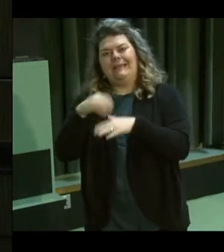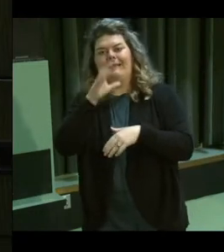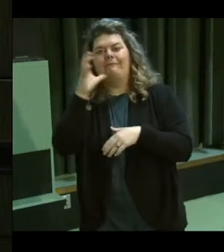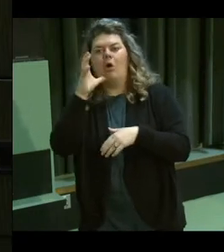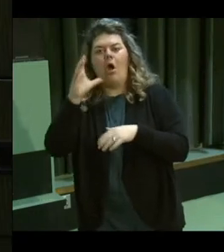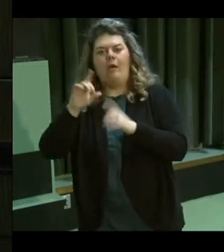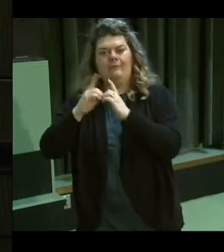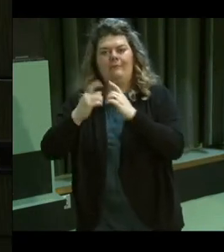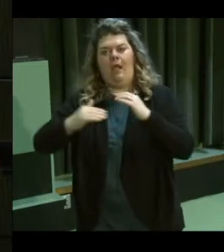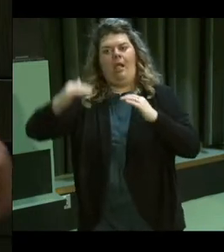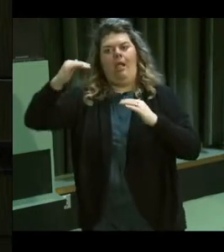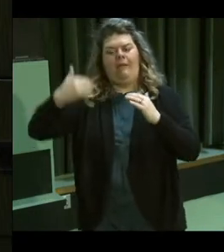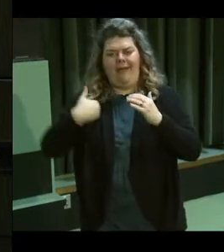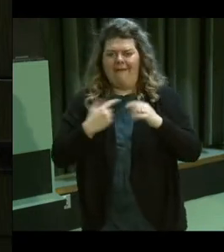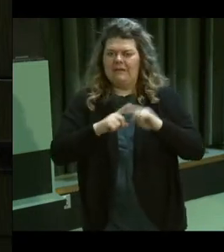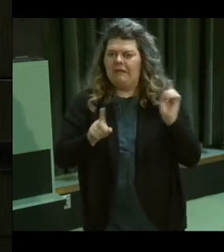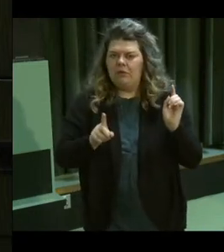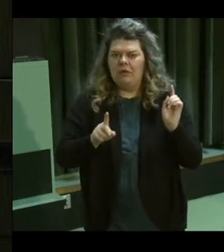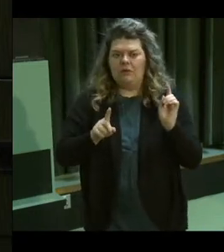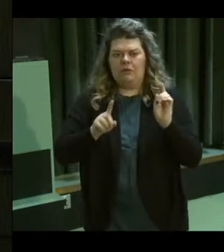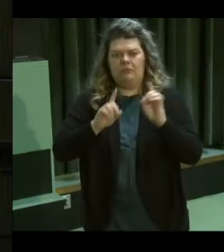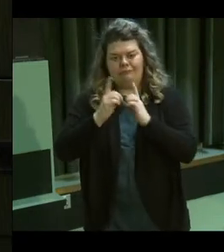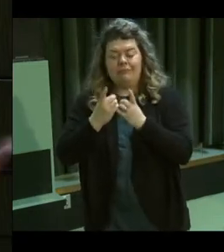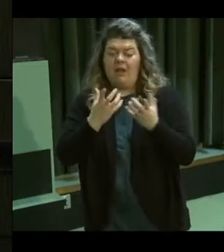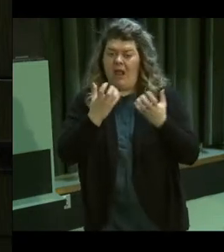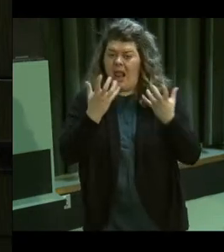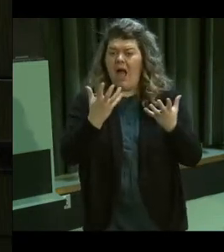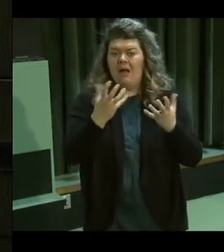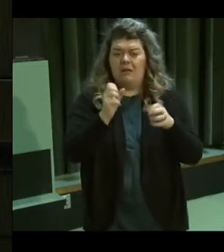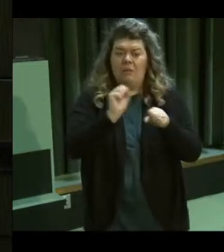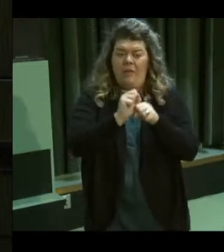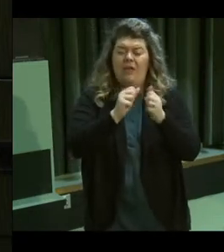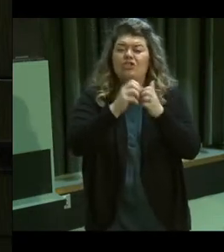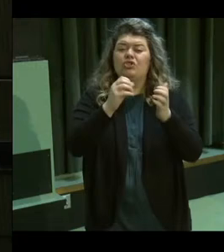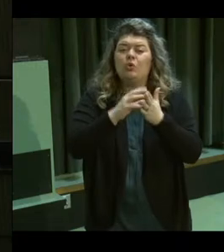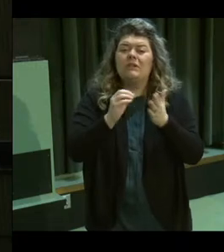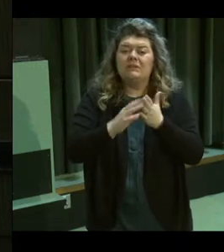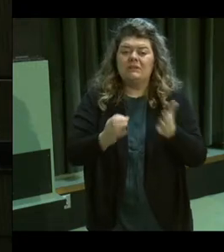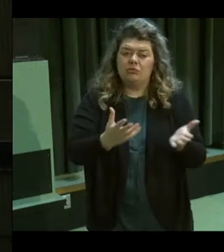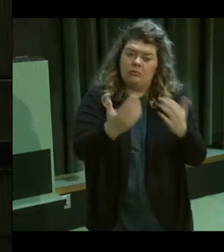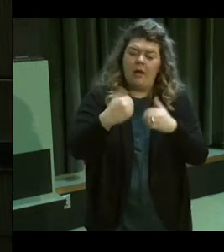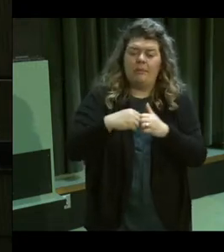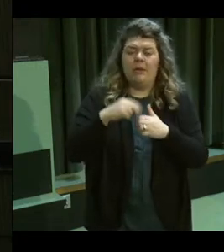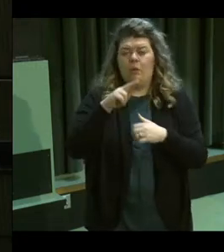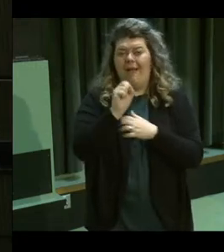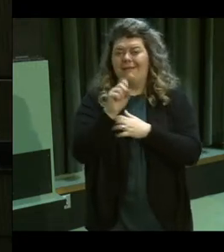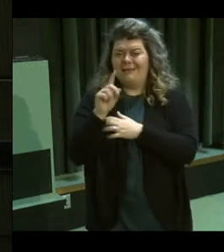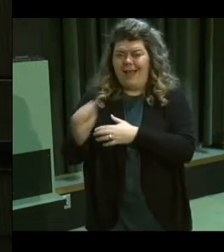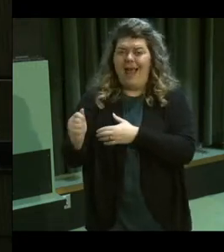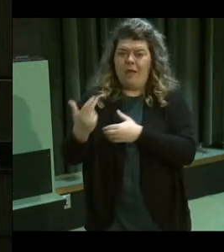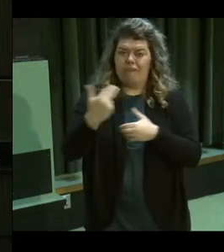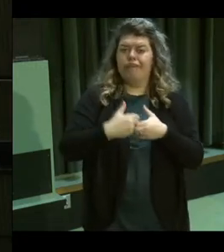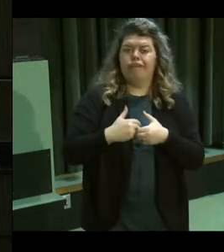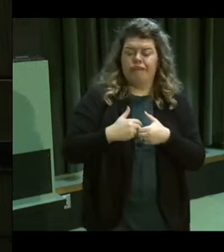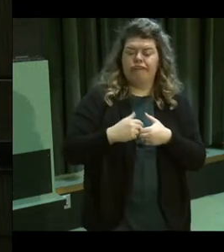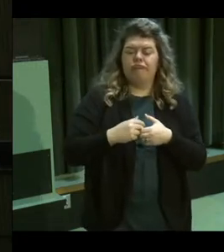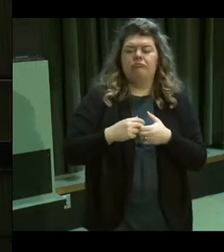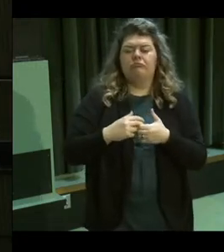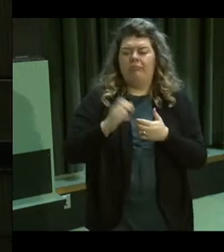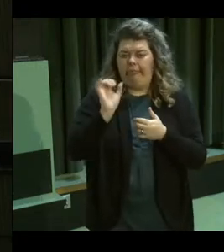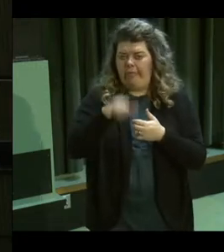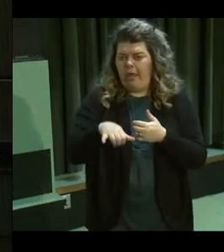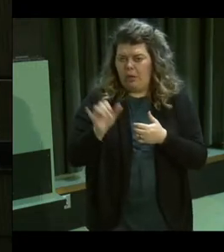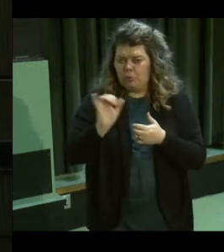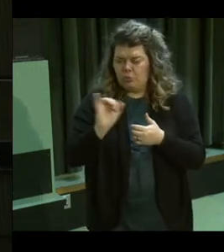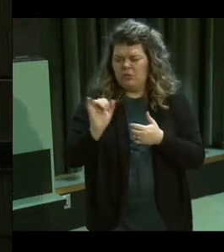lot with farm worker students to